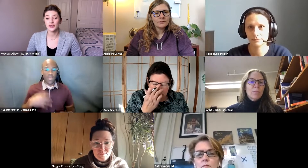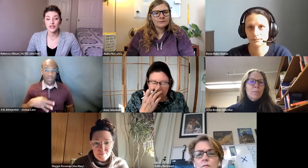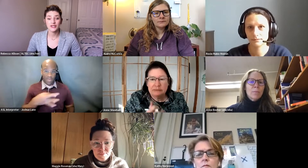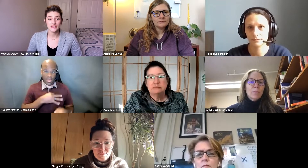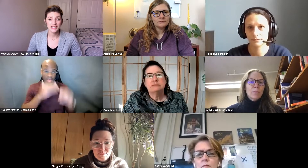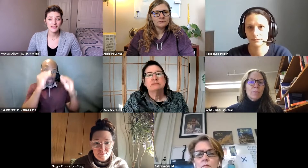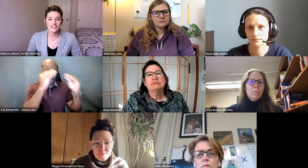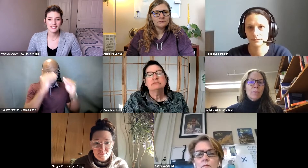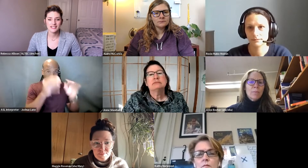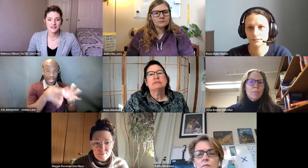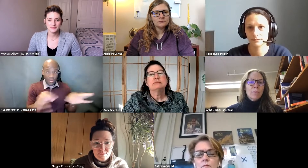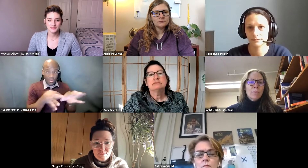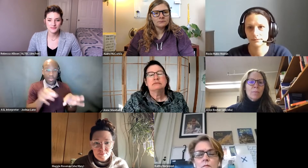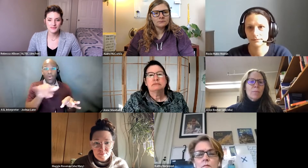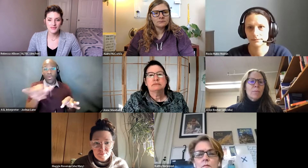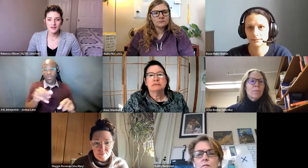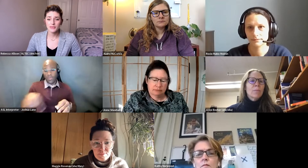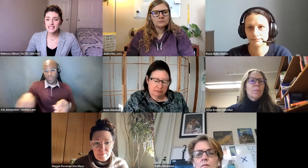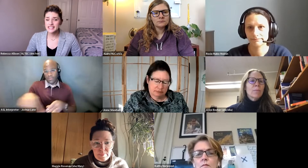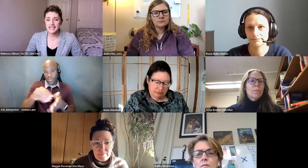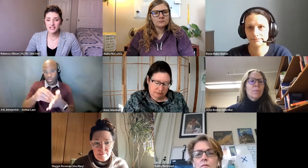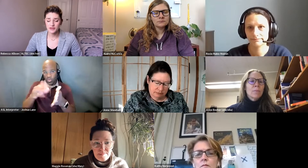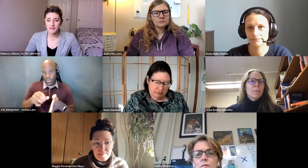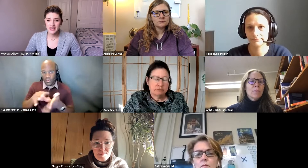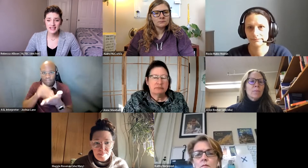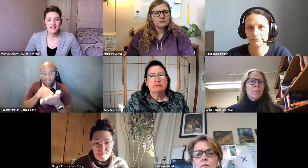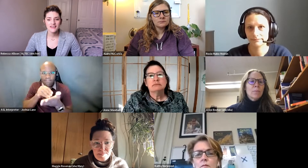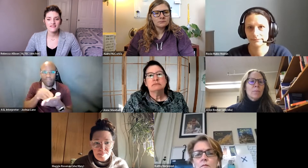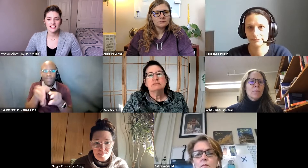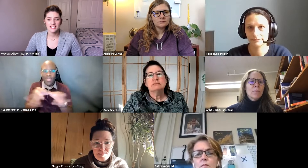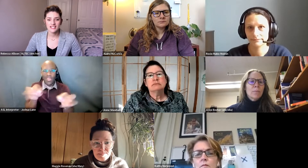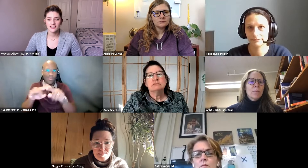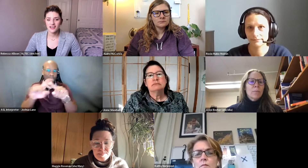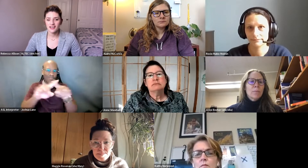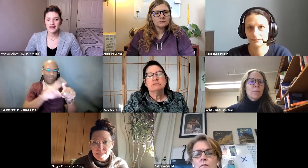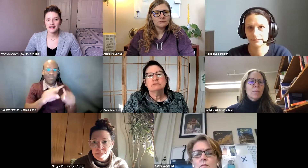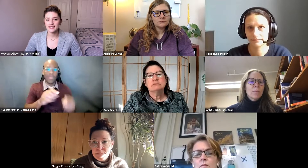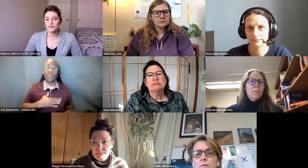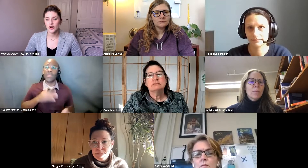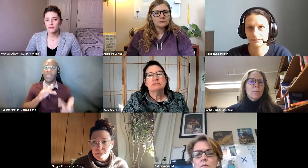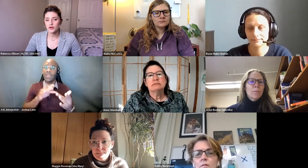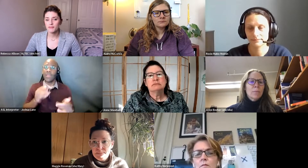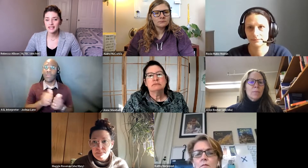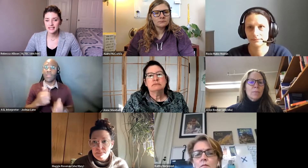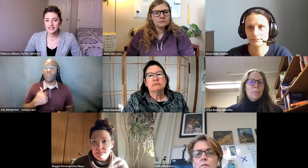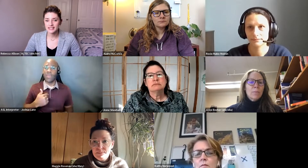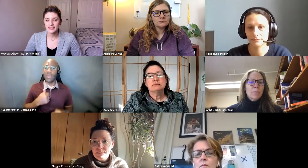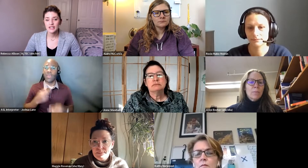learning those languages. Please connect with me, visit us online and subscribe to our mailing list